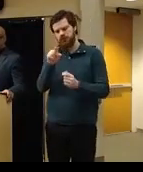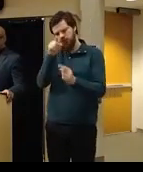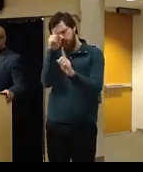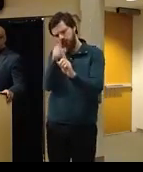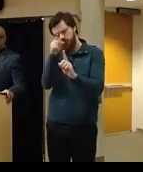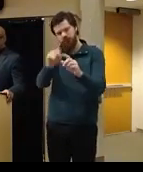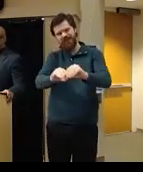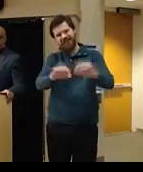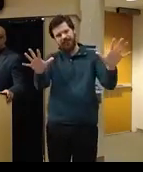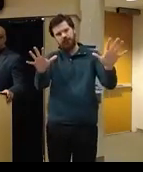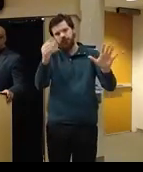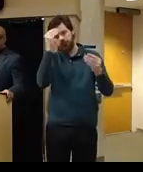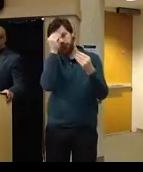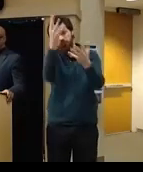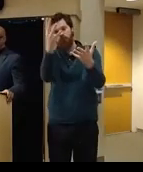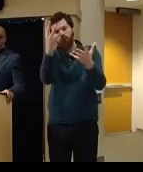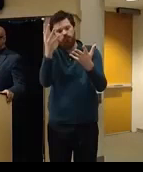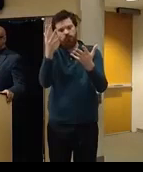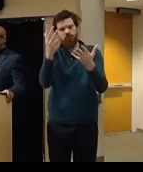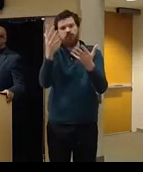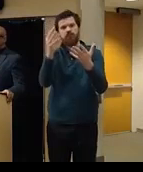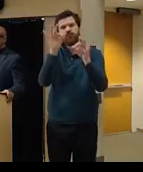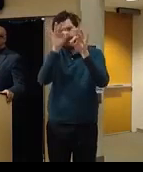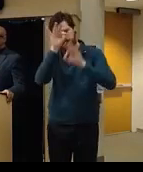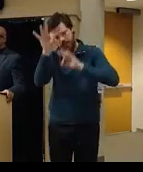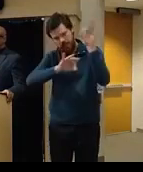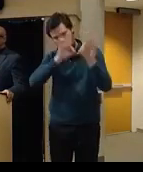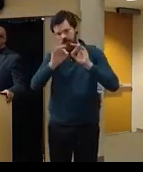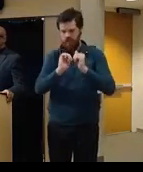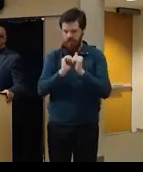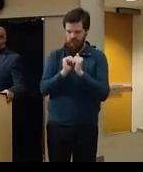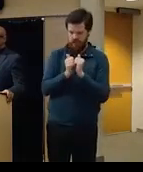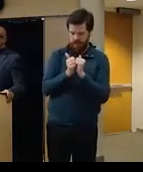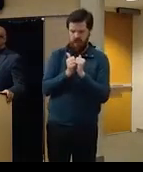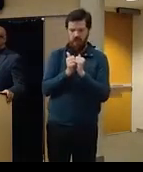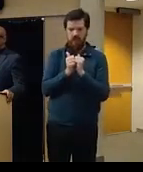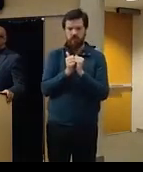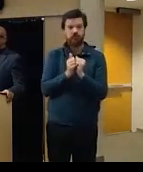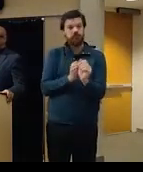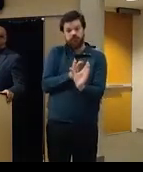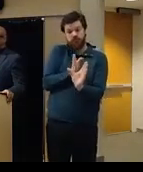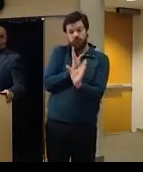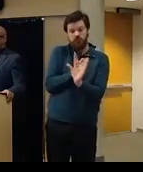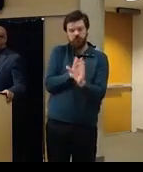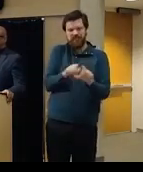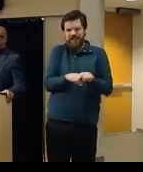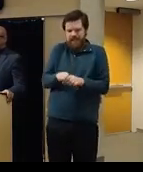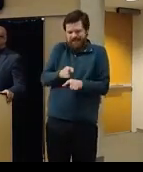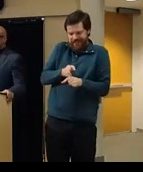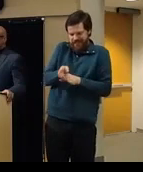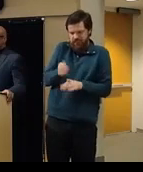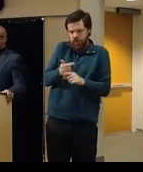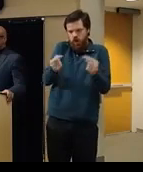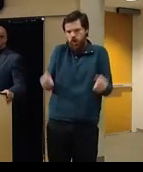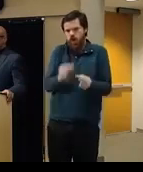vocal in explaining the ways in which psychology as a discipline has harmed black people for more